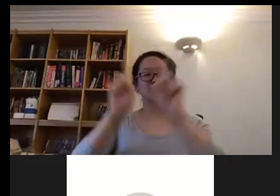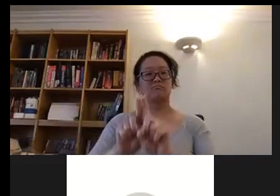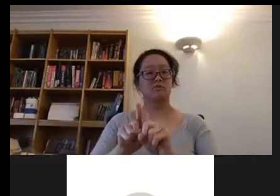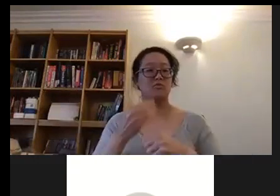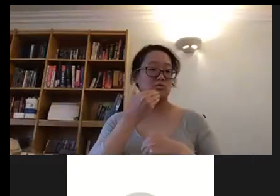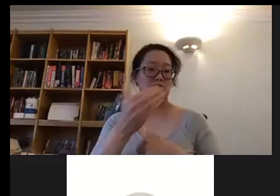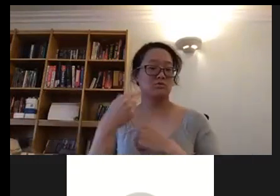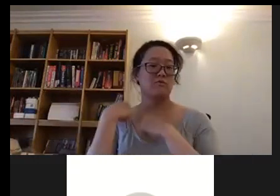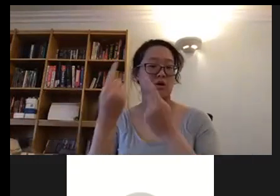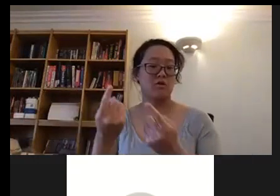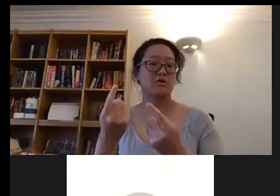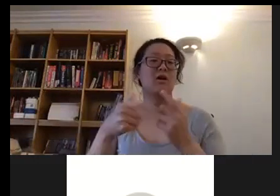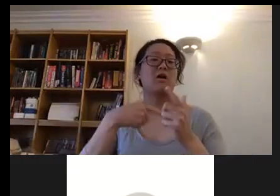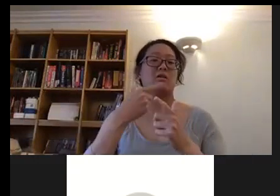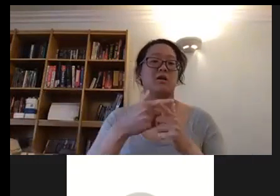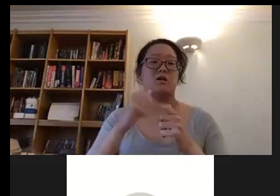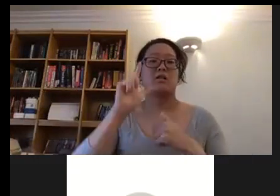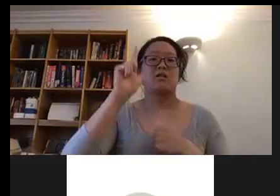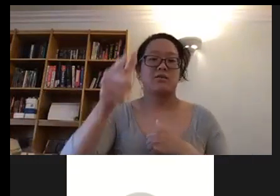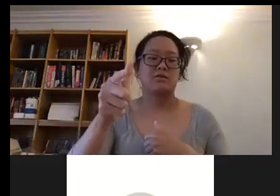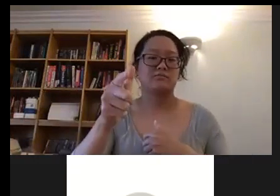So that's good, so far.